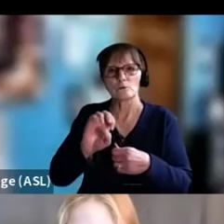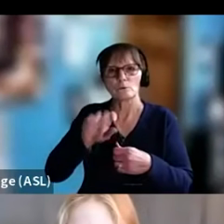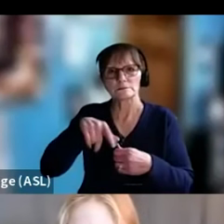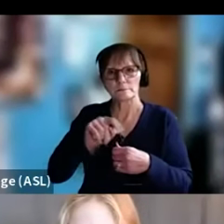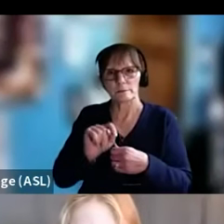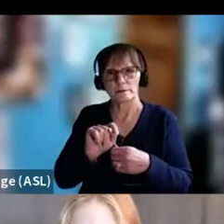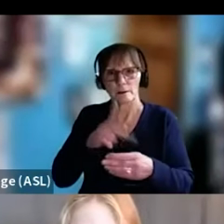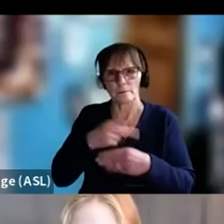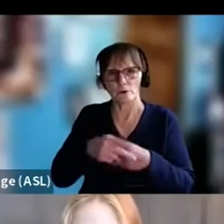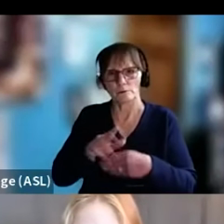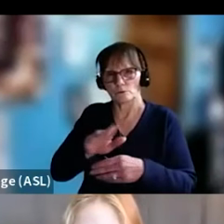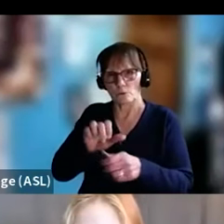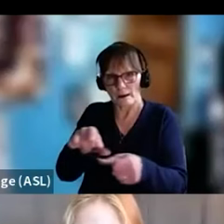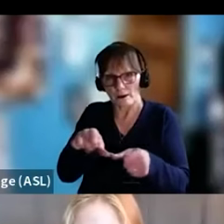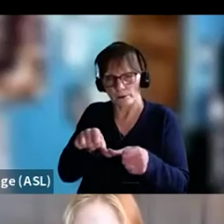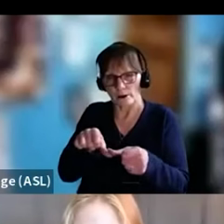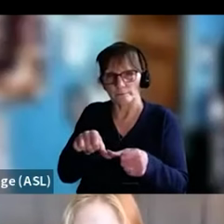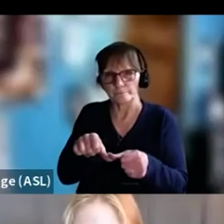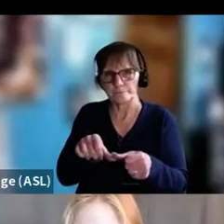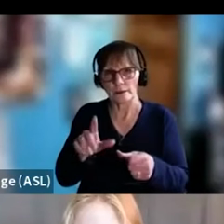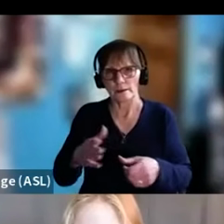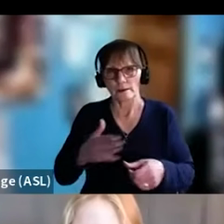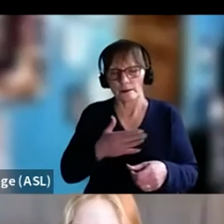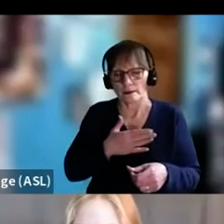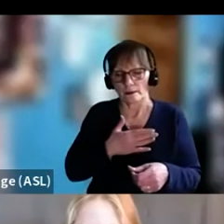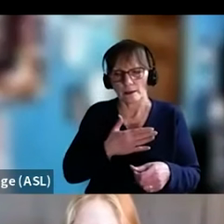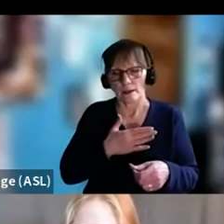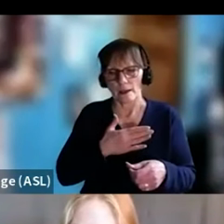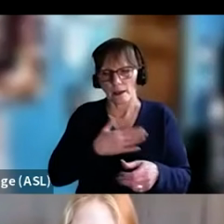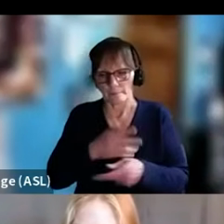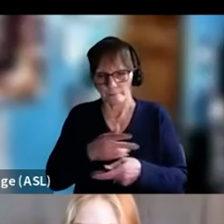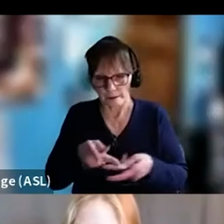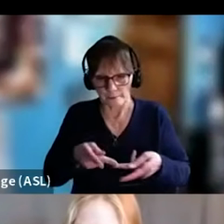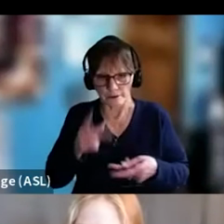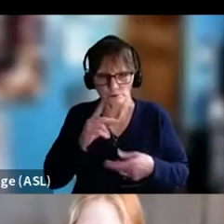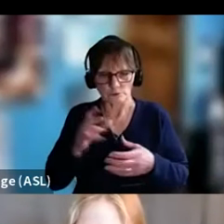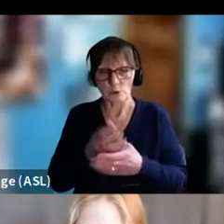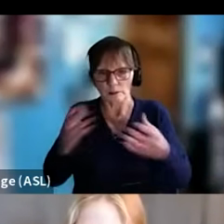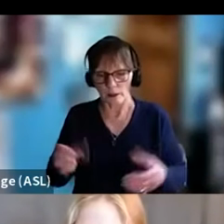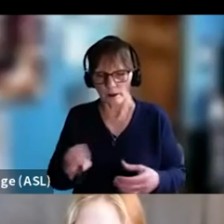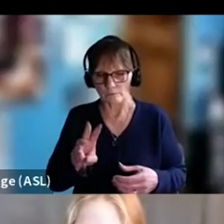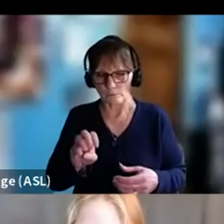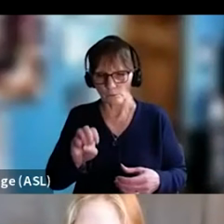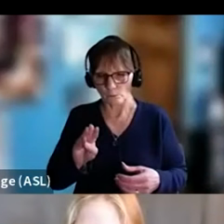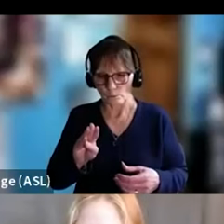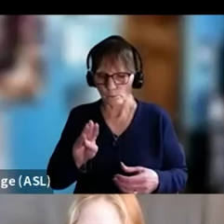But often at NIMRC we are doing lots of different webinars to talk about how to start medical respite funding